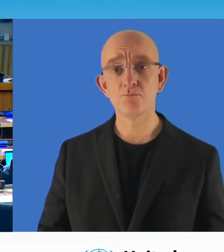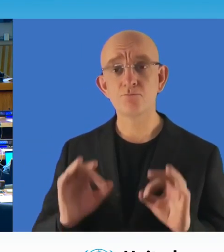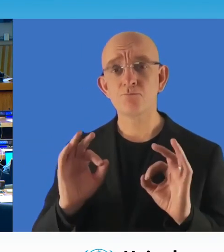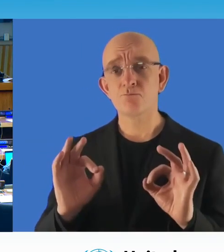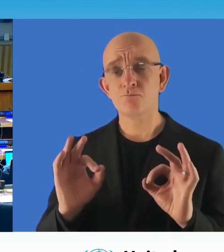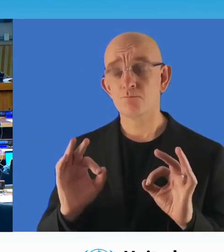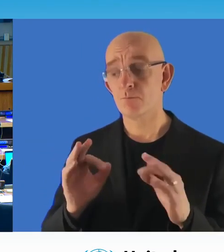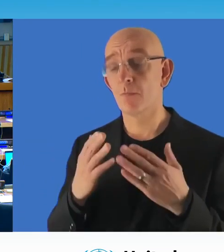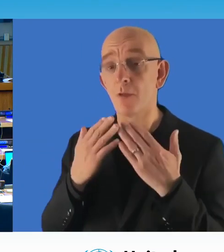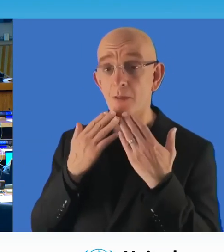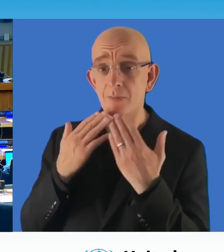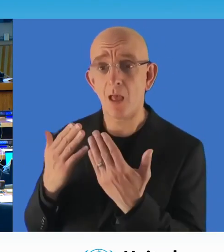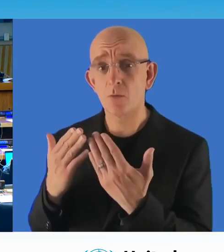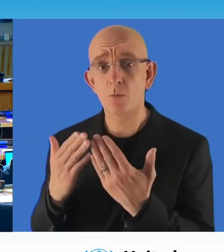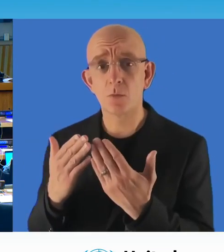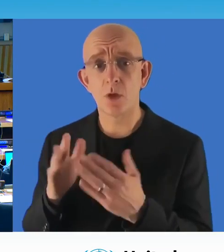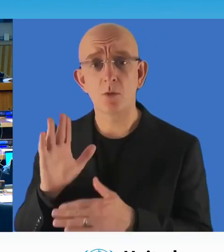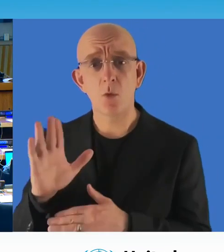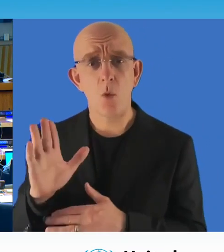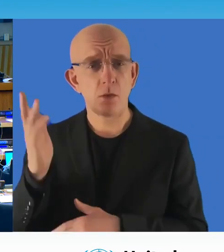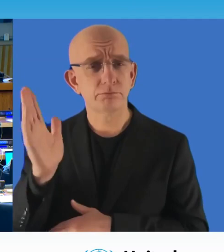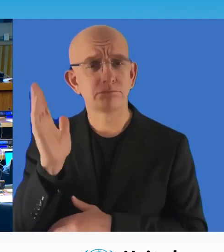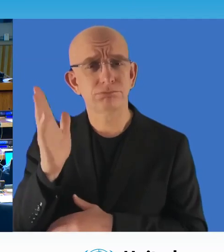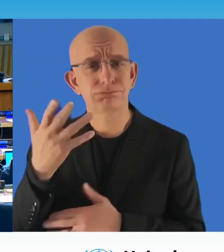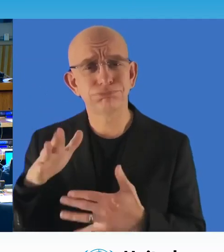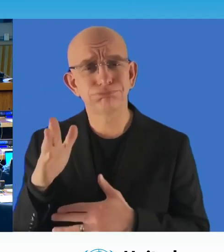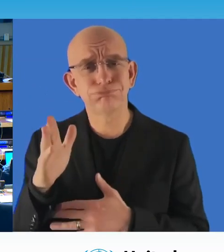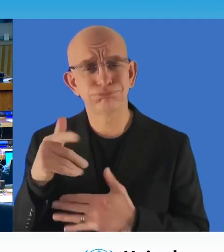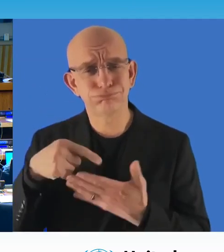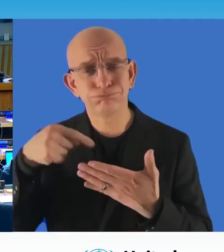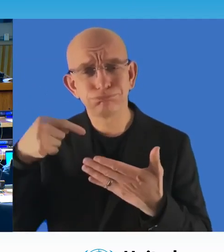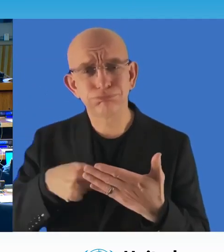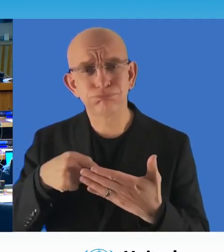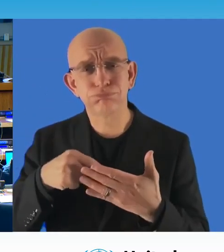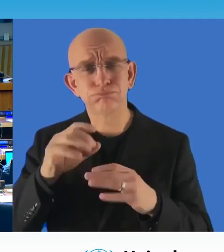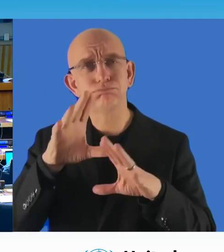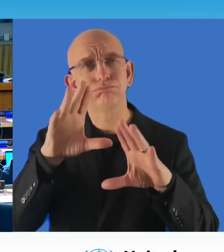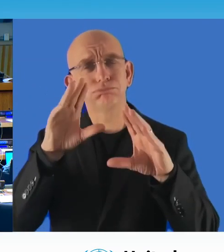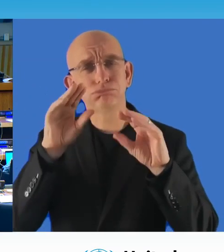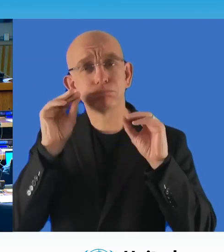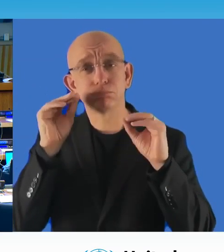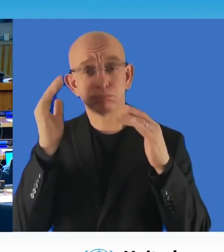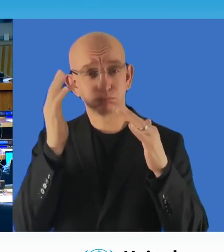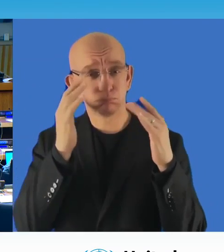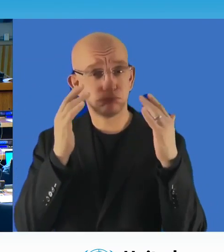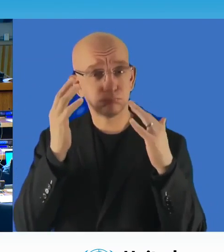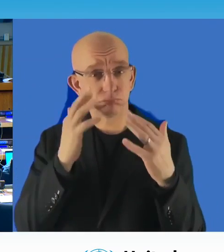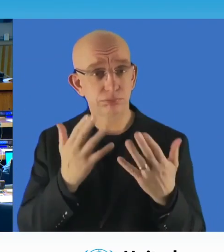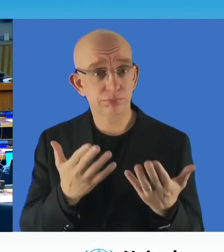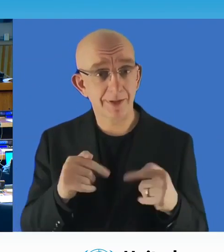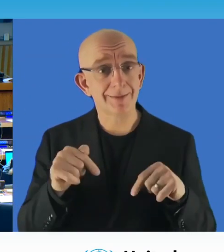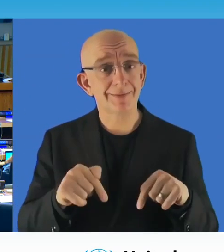next distinguished panelist Mr Rio Hada chief of equality development and rule of law section